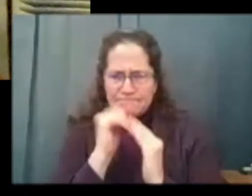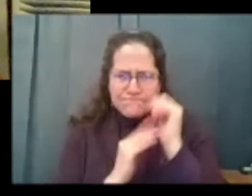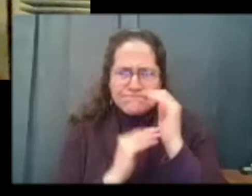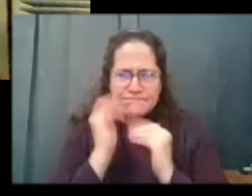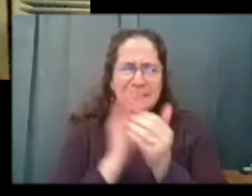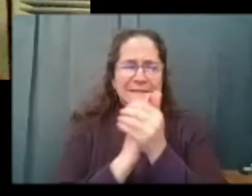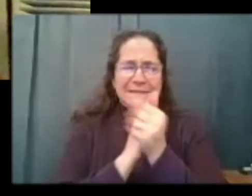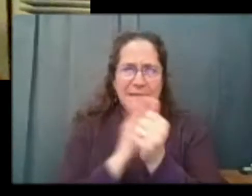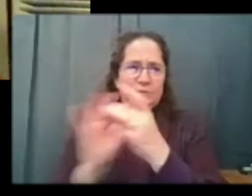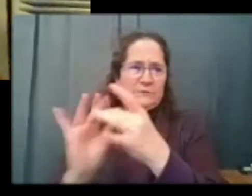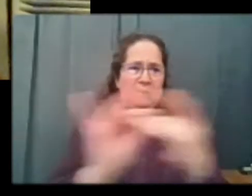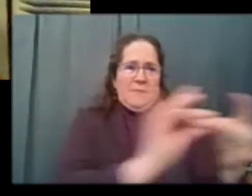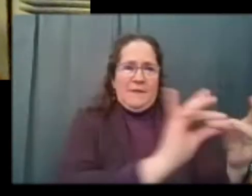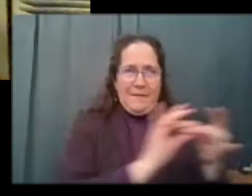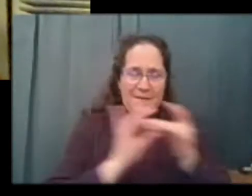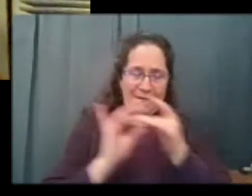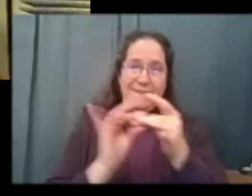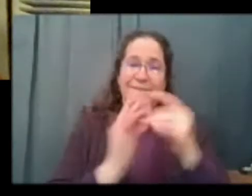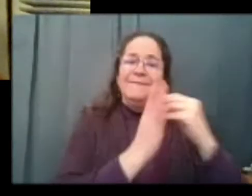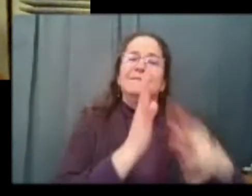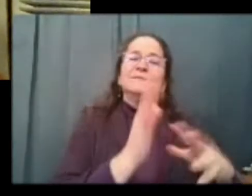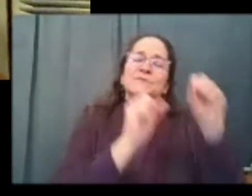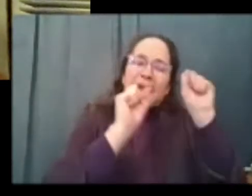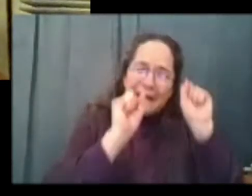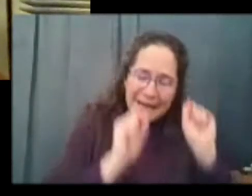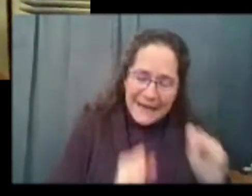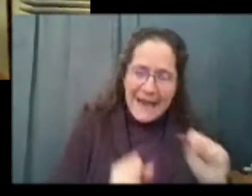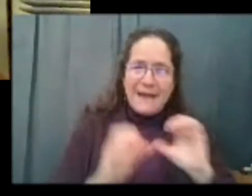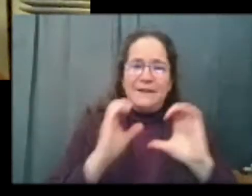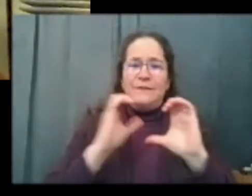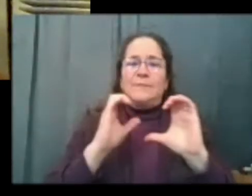so that an individual can access all facets of communication